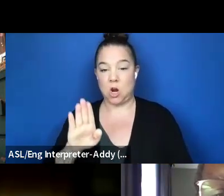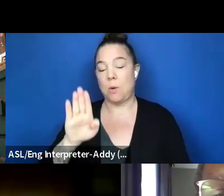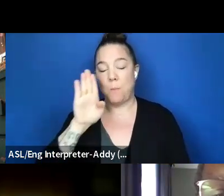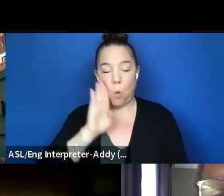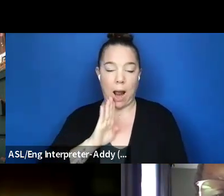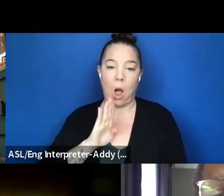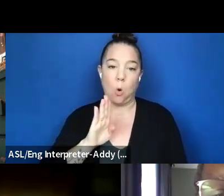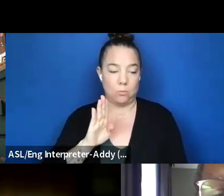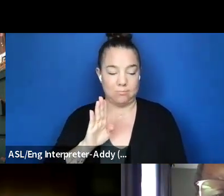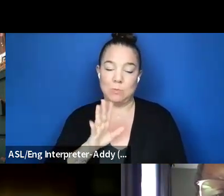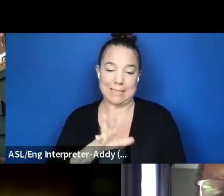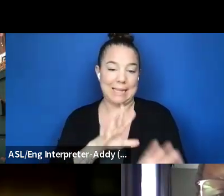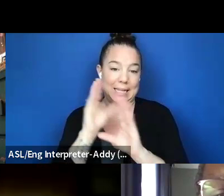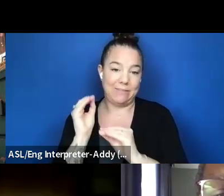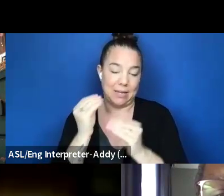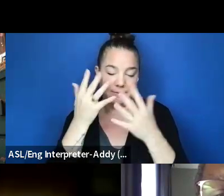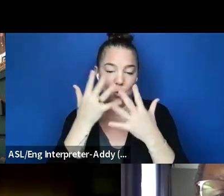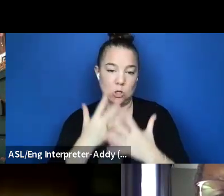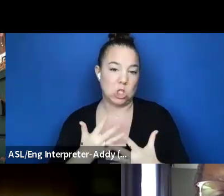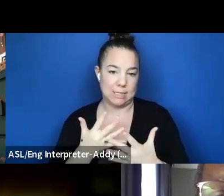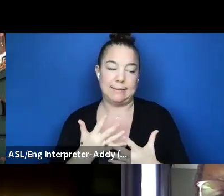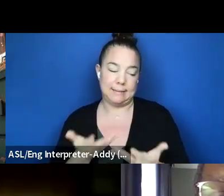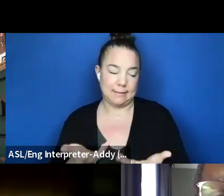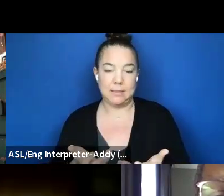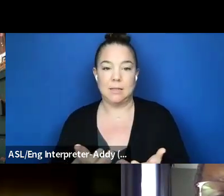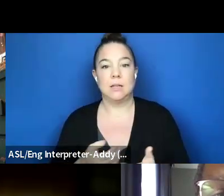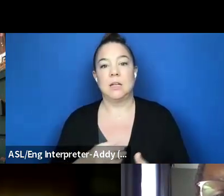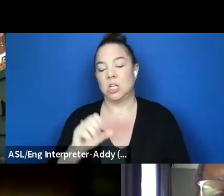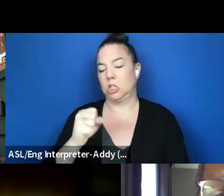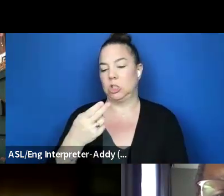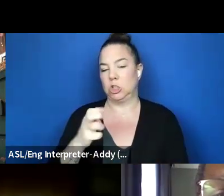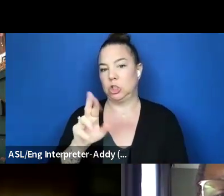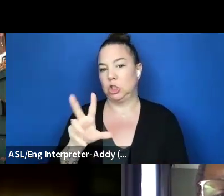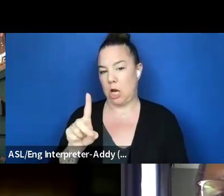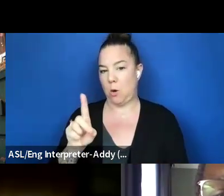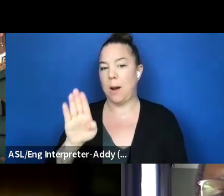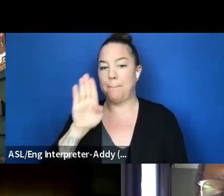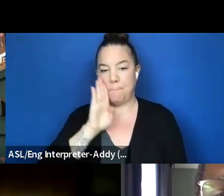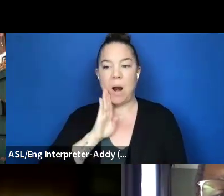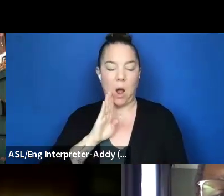Adeleigh Belyeu: Unfortunately. Adeleigh Belyeu: he was Senator Sherrod Brown, of Ohio, was sponsoring the